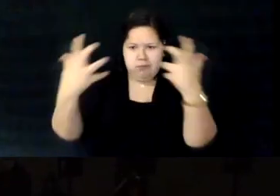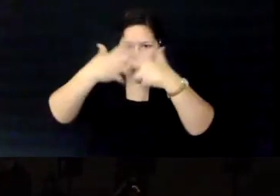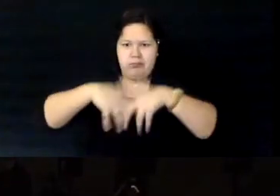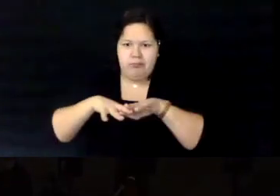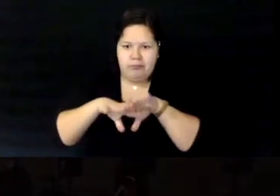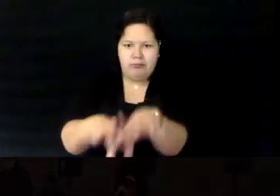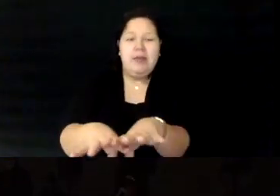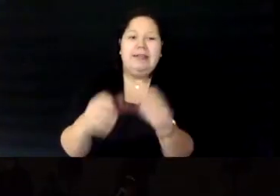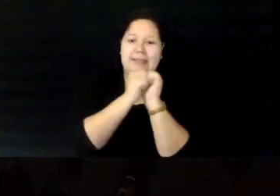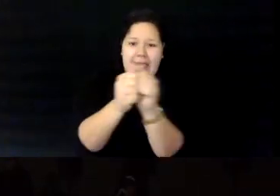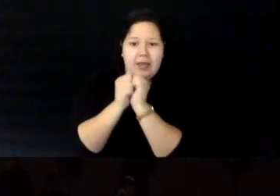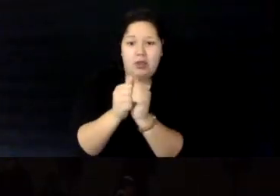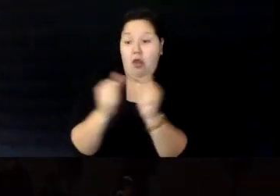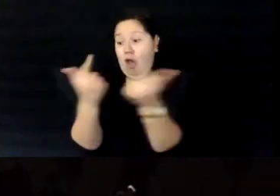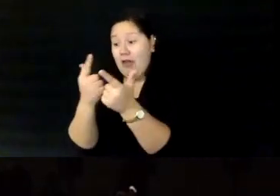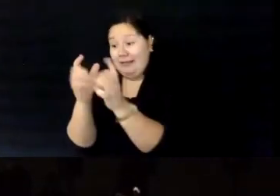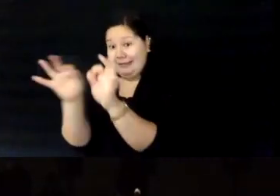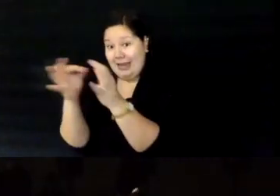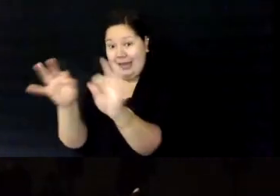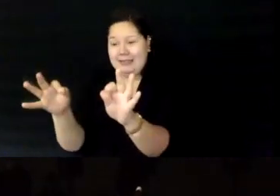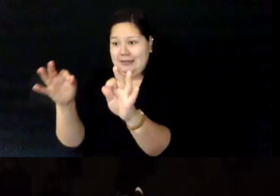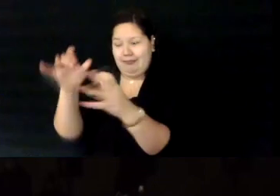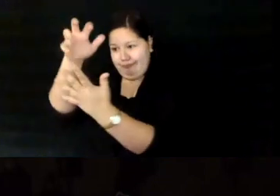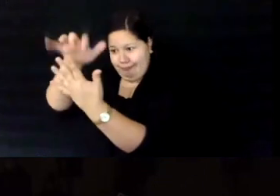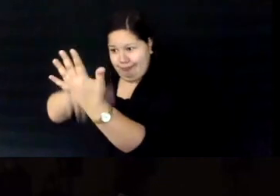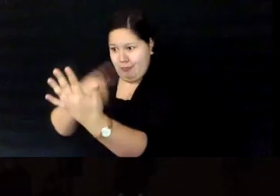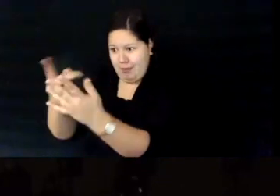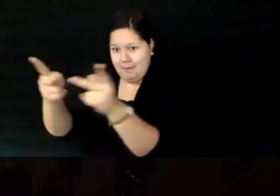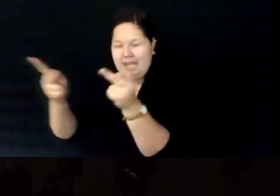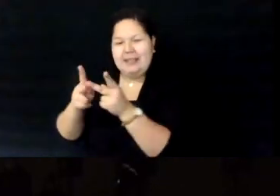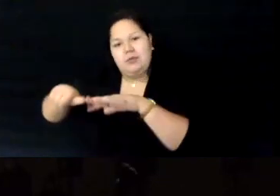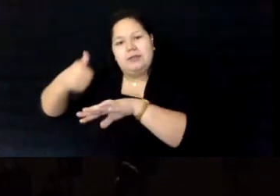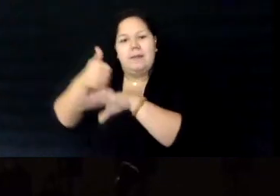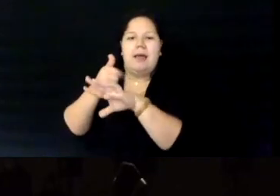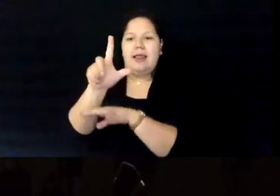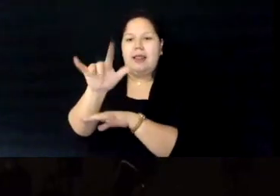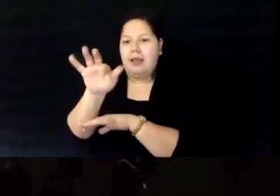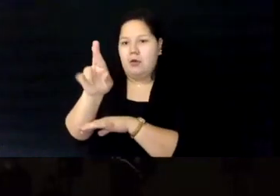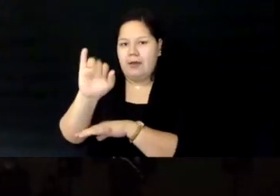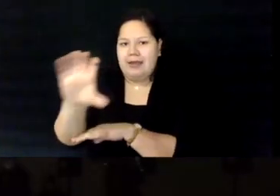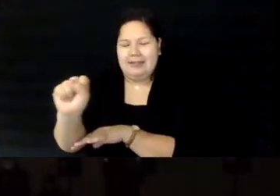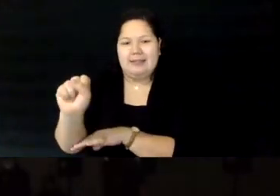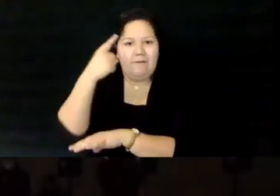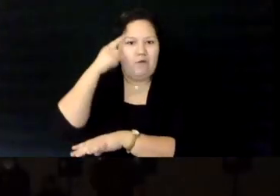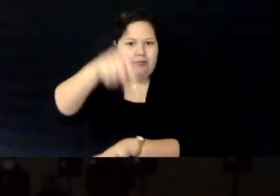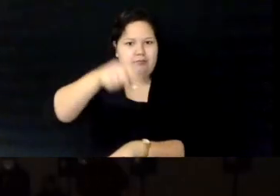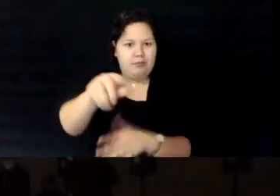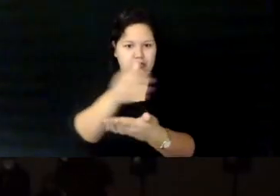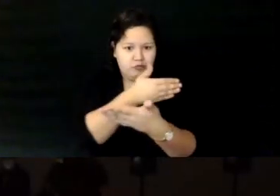and we kind of place them together to make a lyrical content for this song, and then